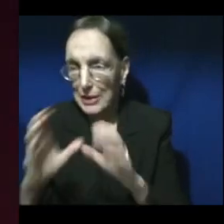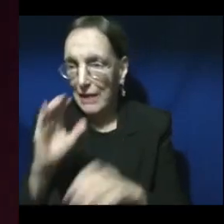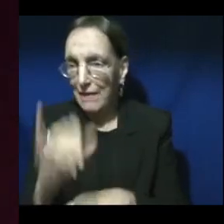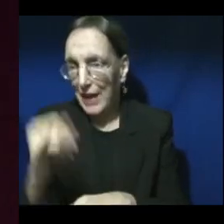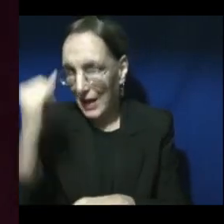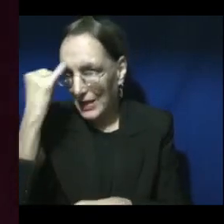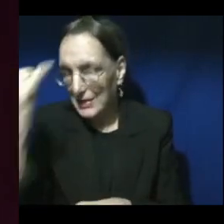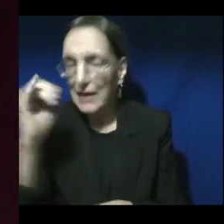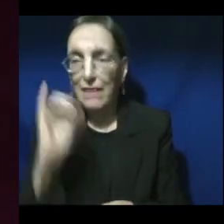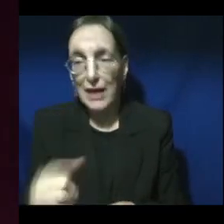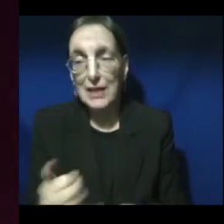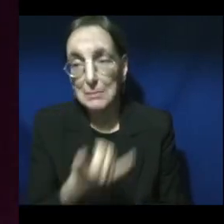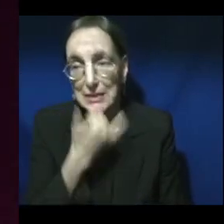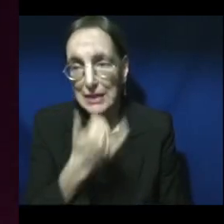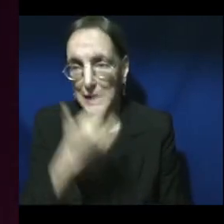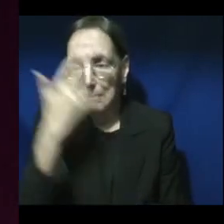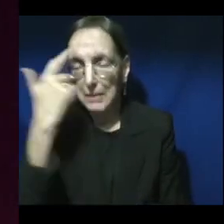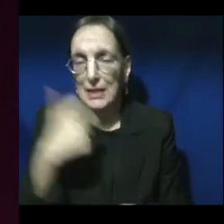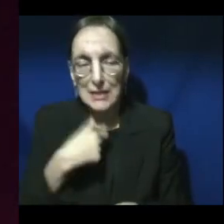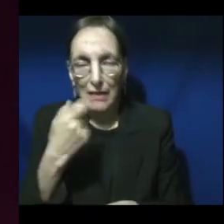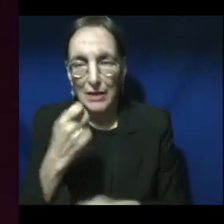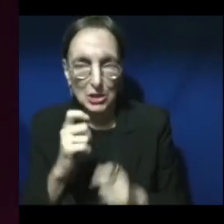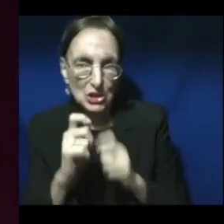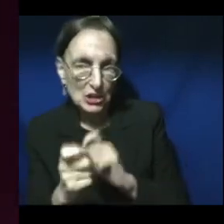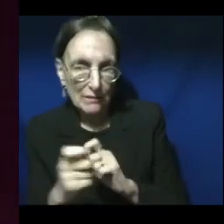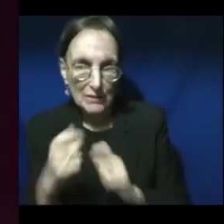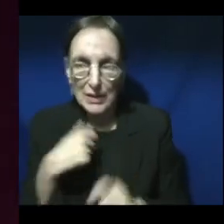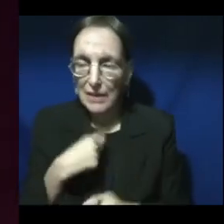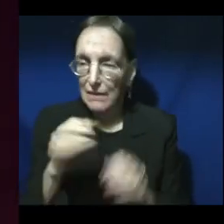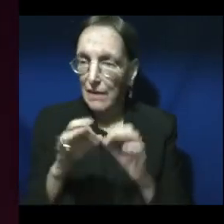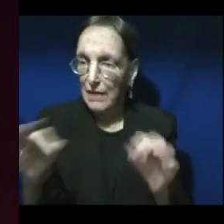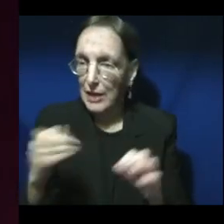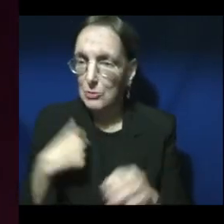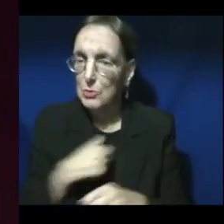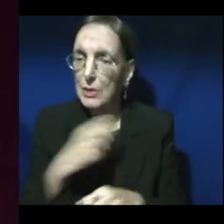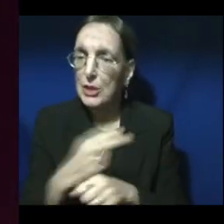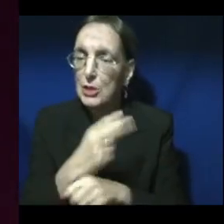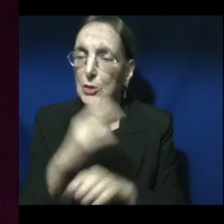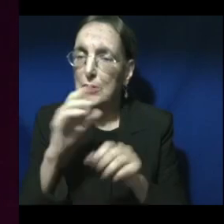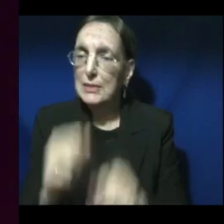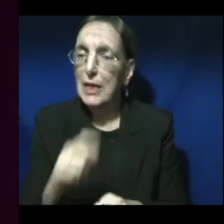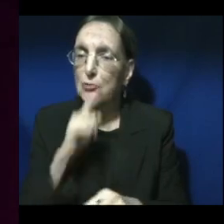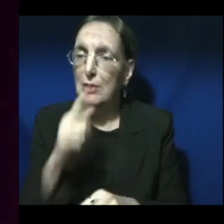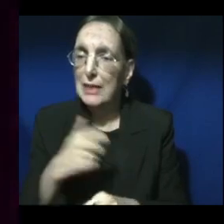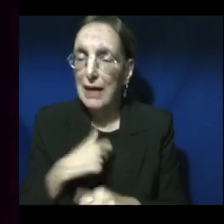language we use can have a huge impact. For example, adding the right word to a request,